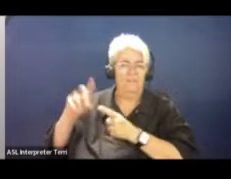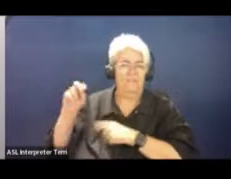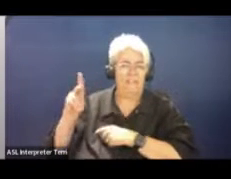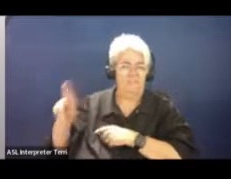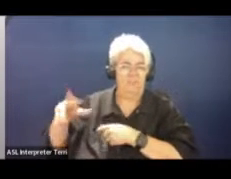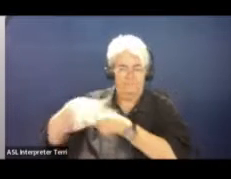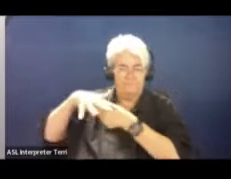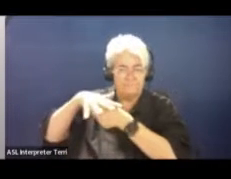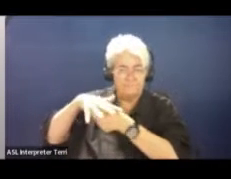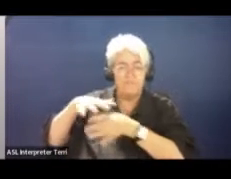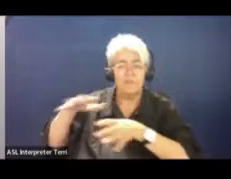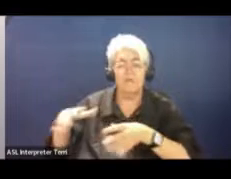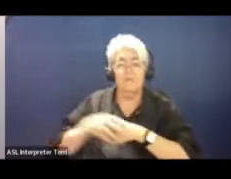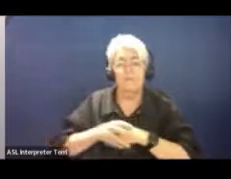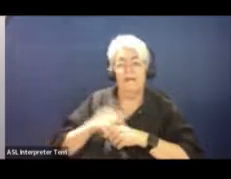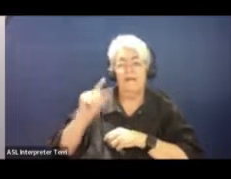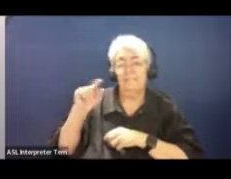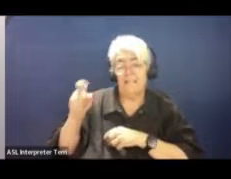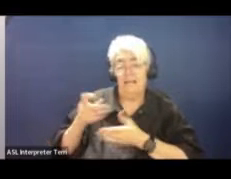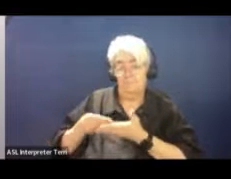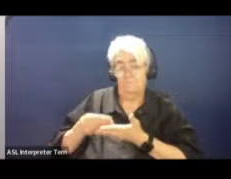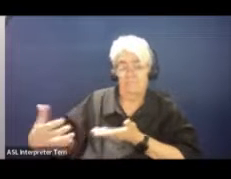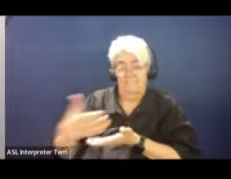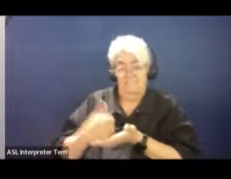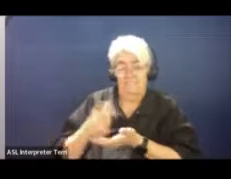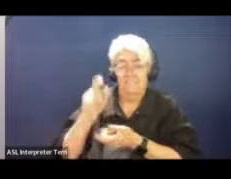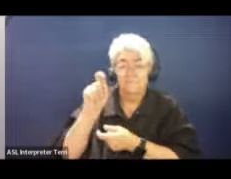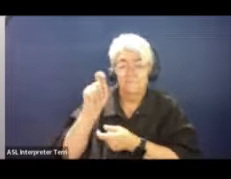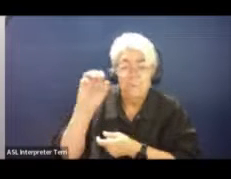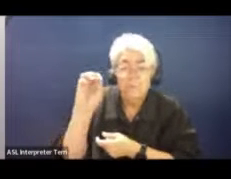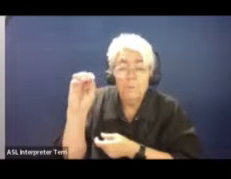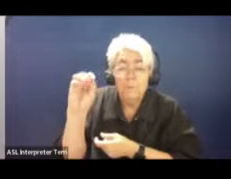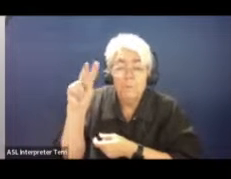taxes, point 00 25% of tax sale.